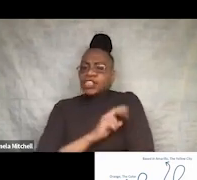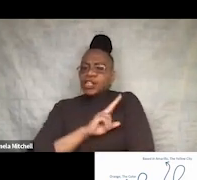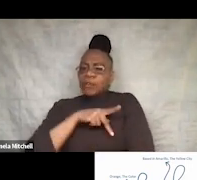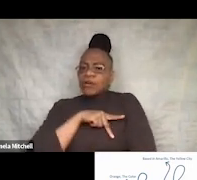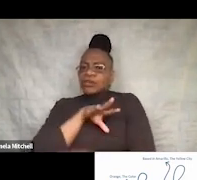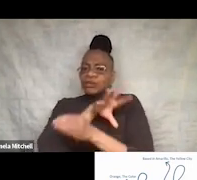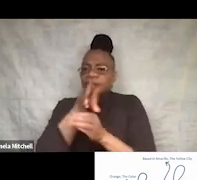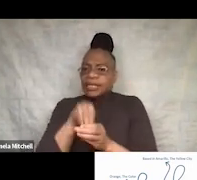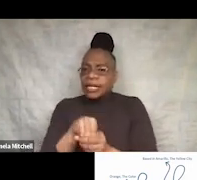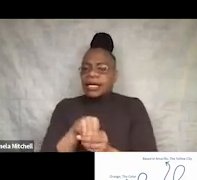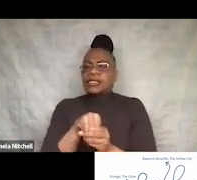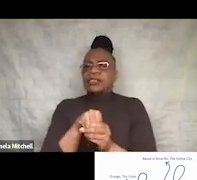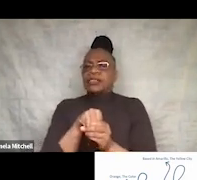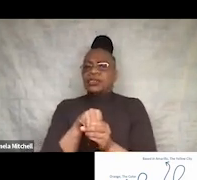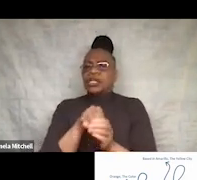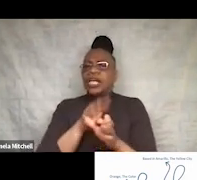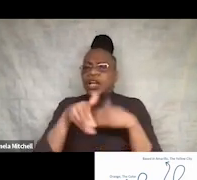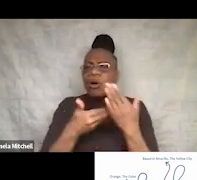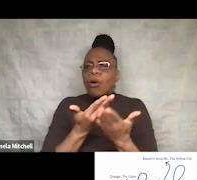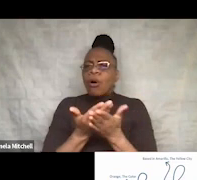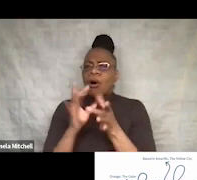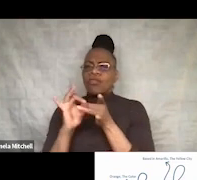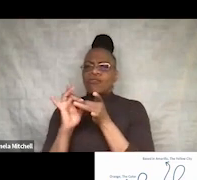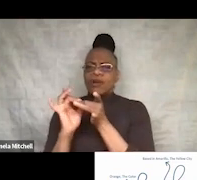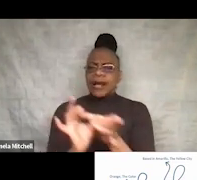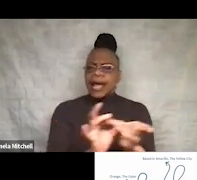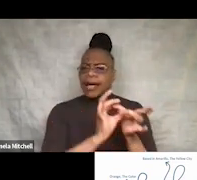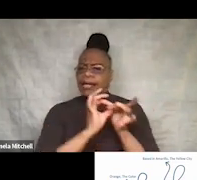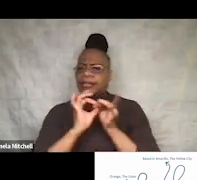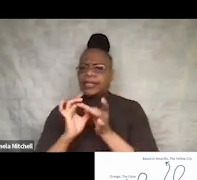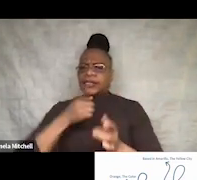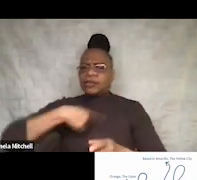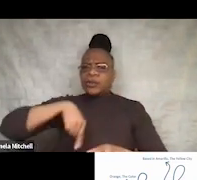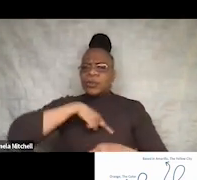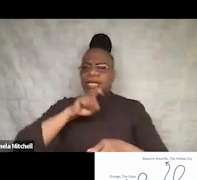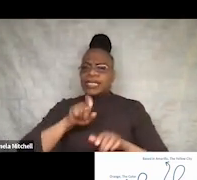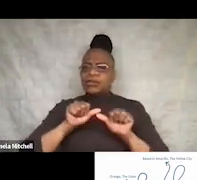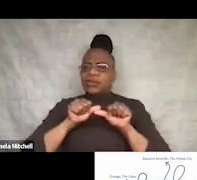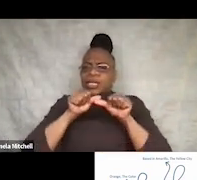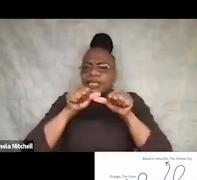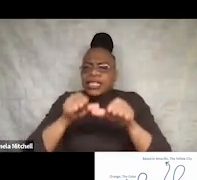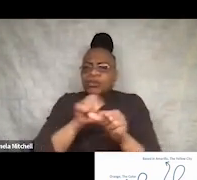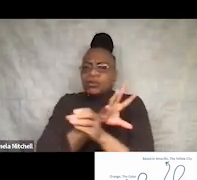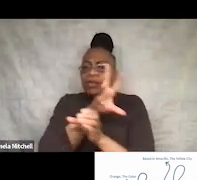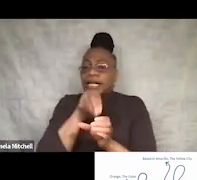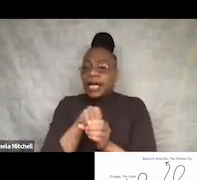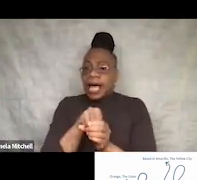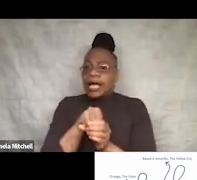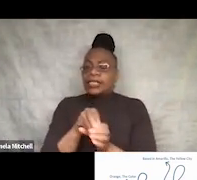in all the relationships that we have continue to, or we get to engage in really, and it truly is a joy.